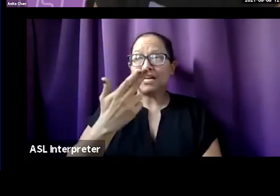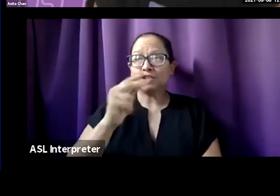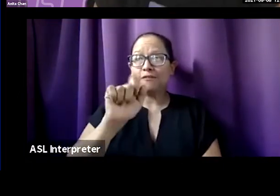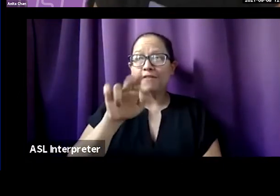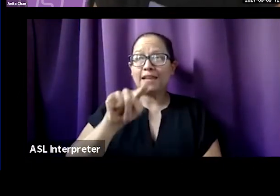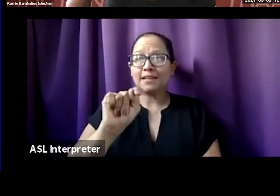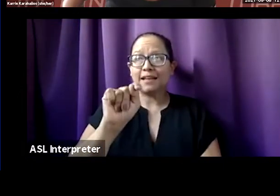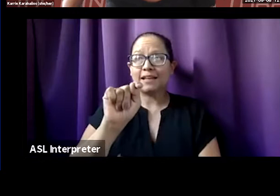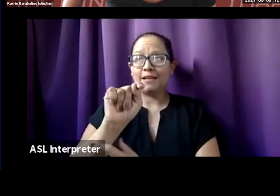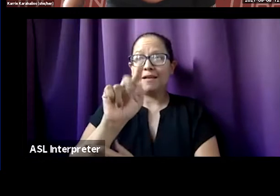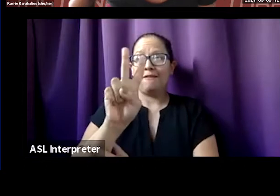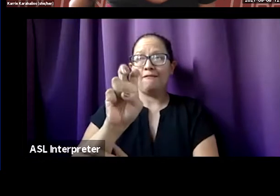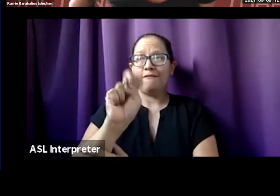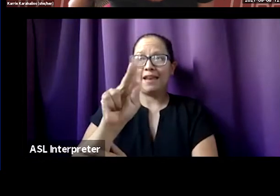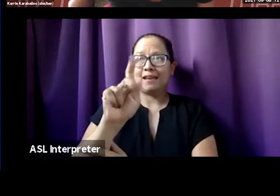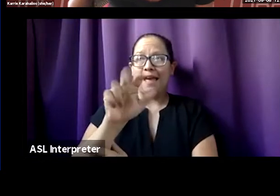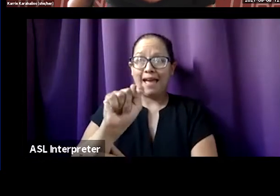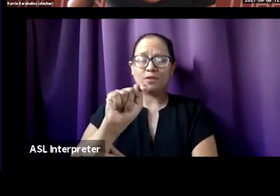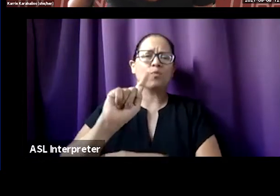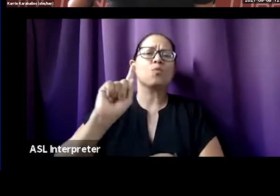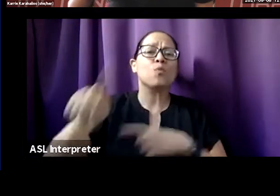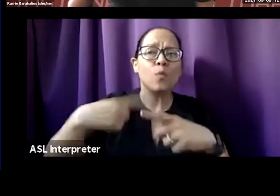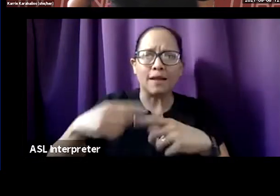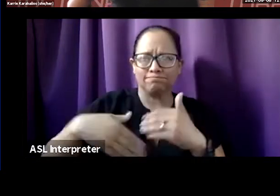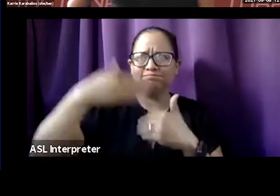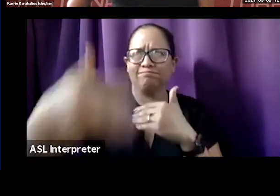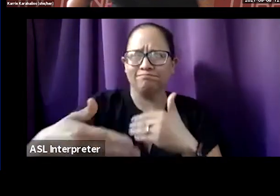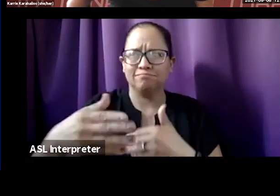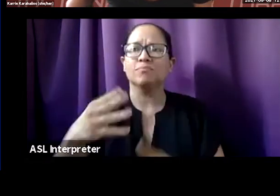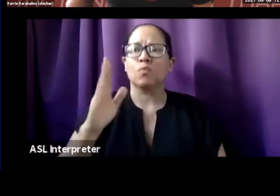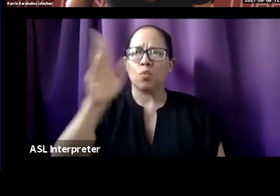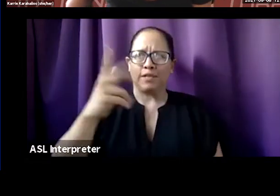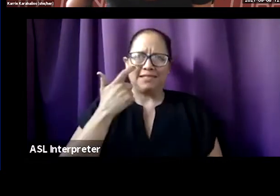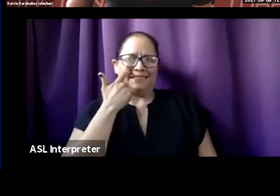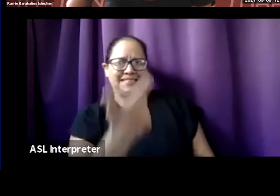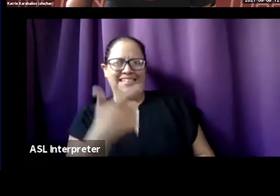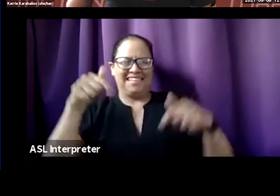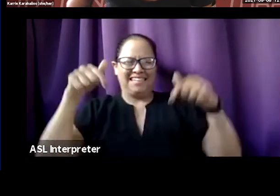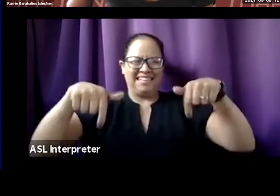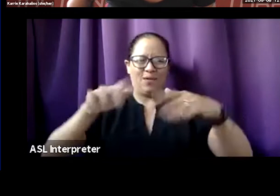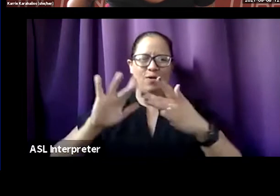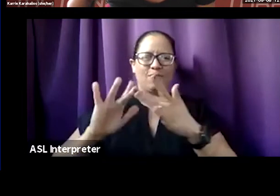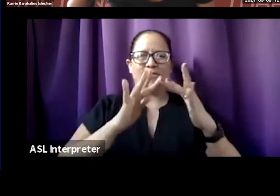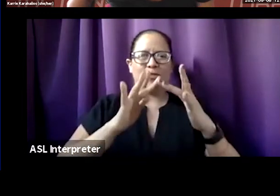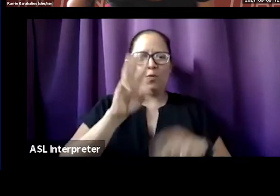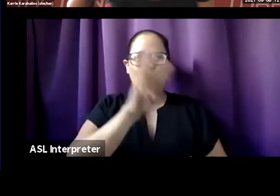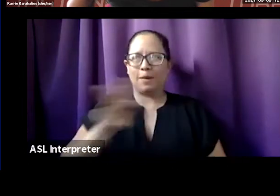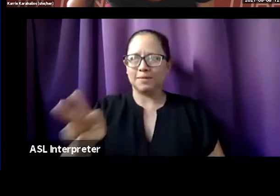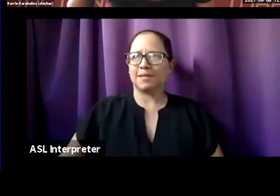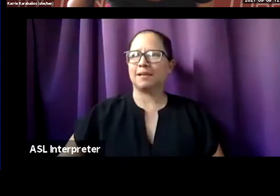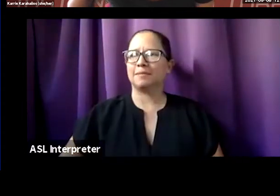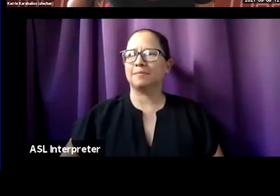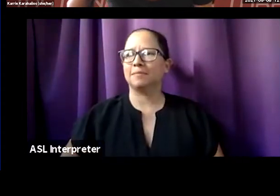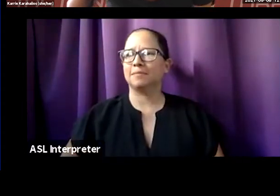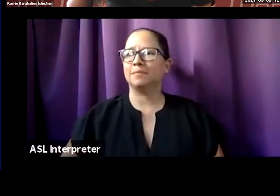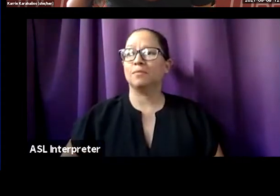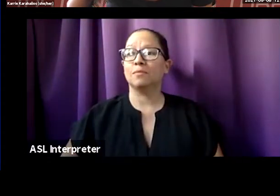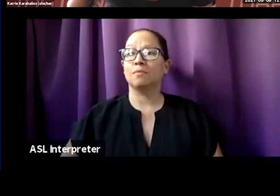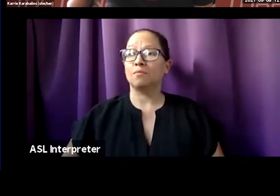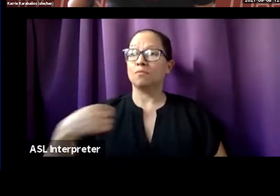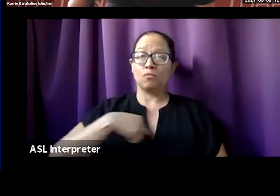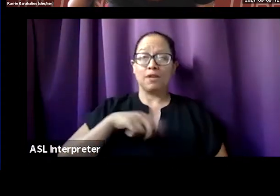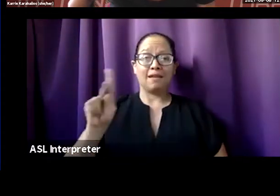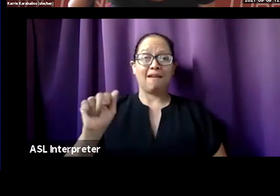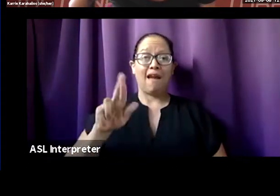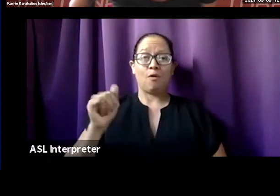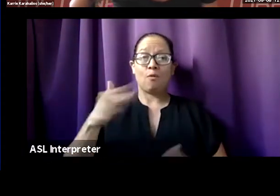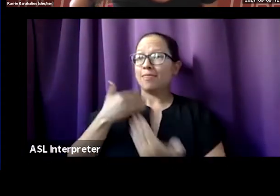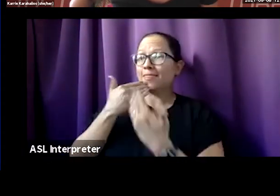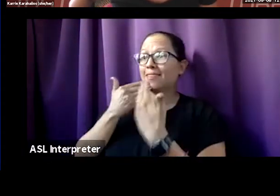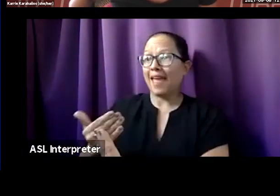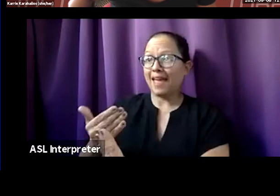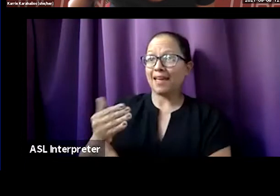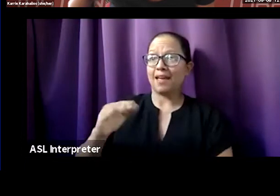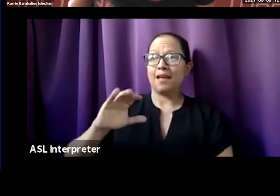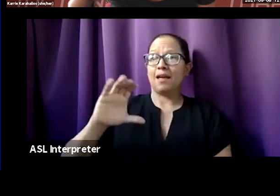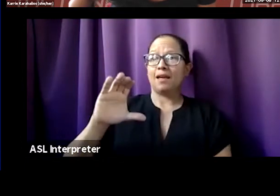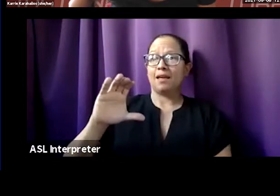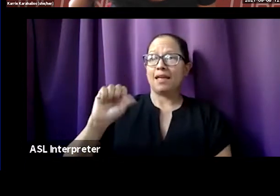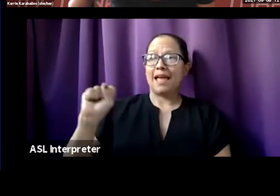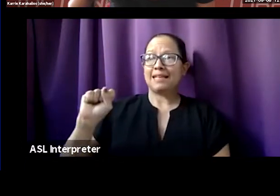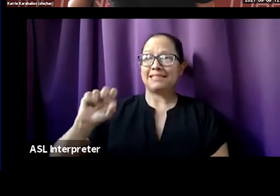When I think our funders the computer science department, the School of Information Sciences. The Granger College of Engineering, Sri Capital One, and the community data clinic for supporting this programming.